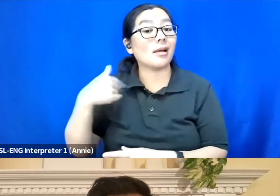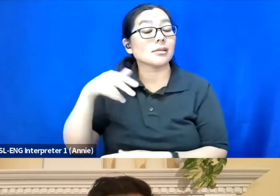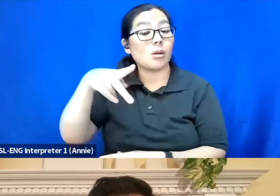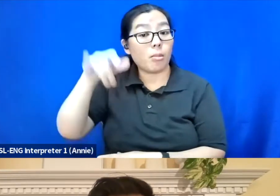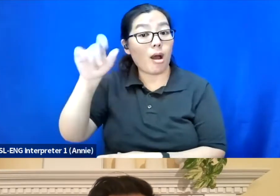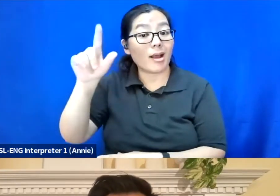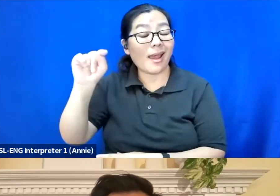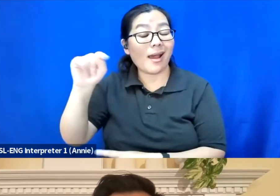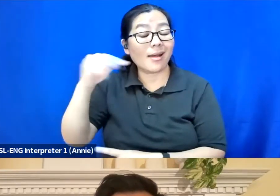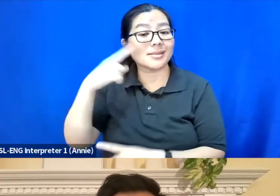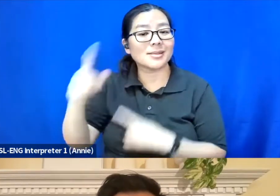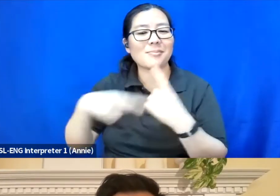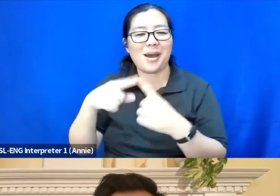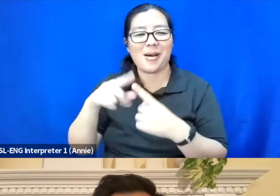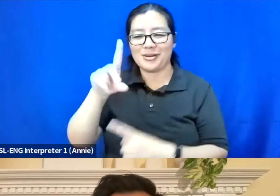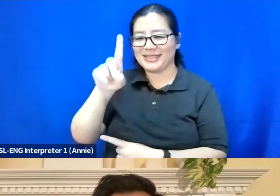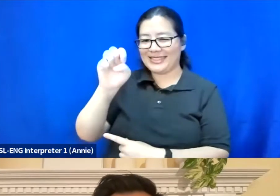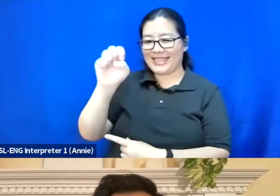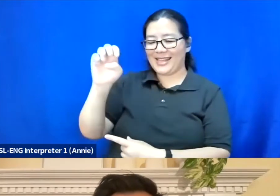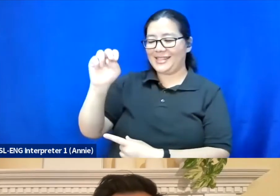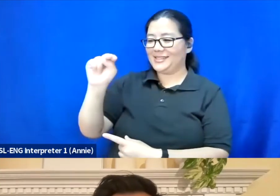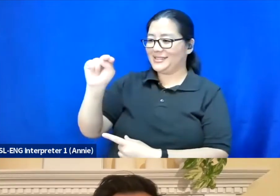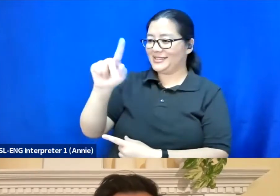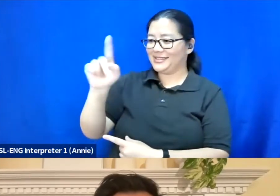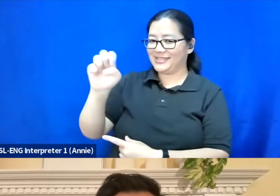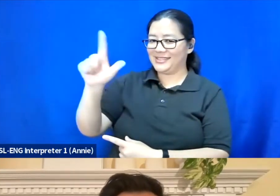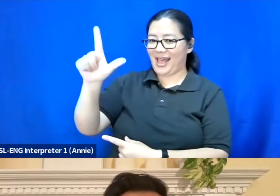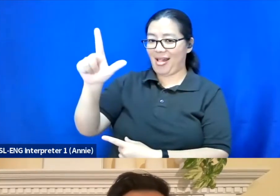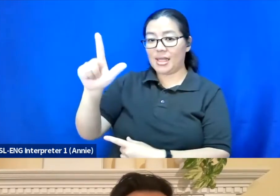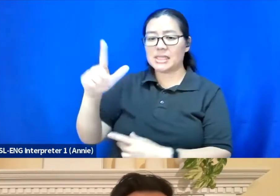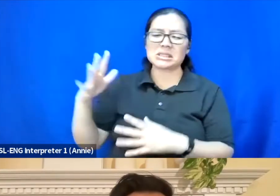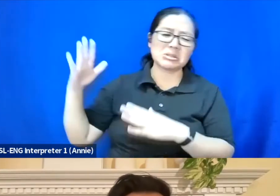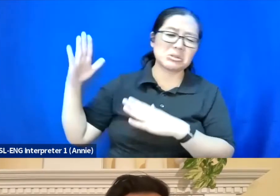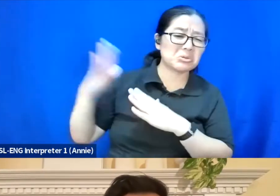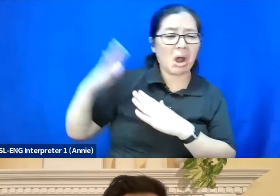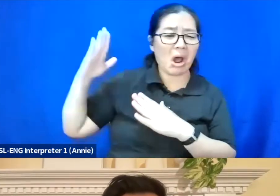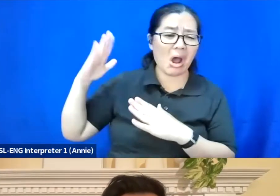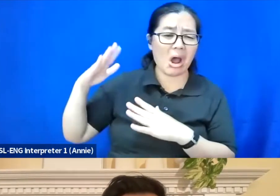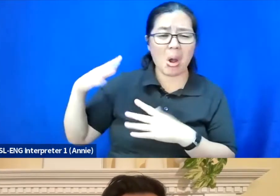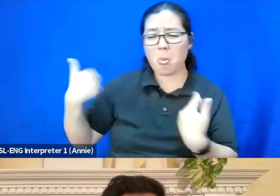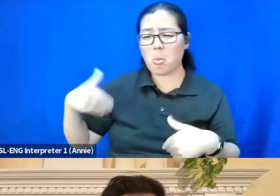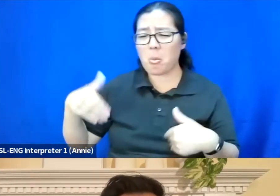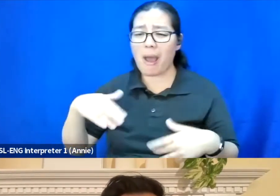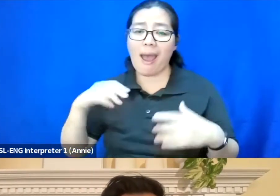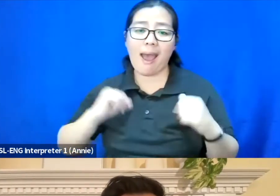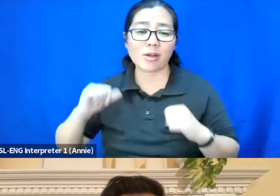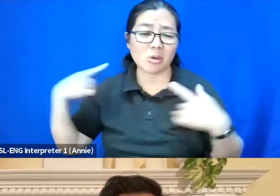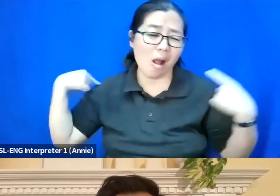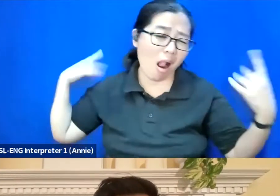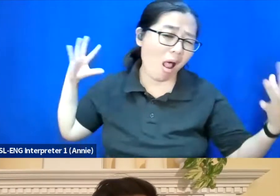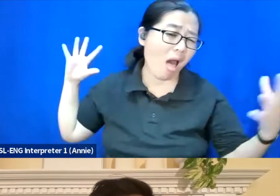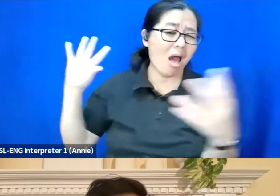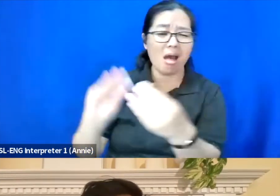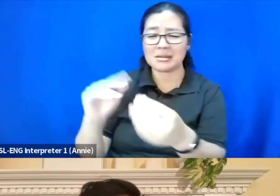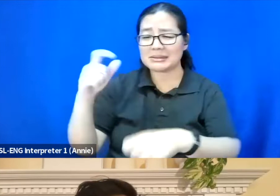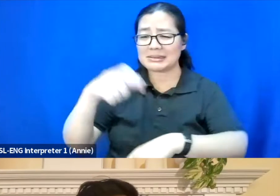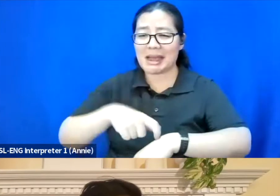Yeah. >> -- he's known for his walk. We talked about it. And even in this movie, it's like the movie goes, "You're not going to see him walk a lot." So they gave him "the walk" -- the very first scene is his sort of "Denzel walk."